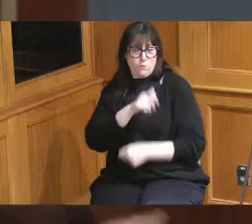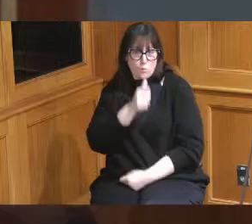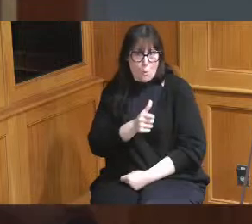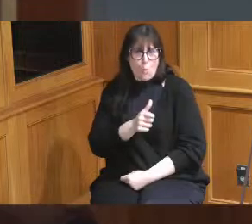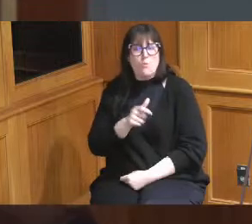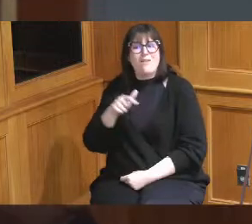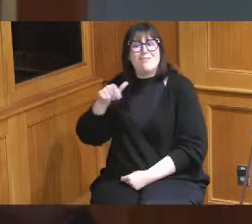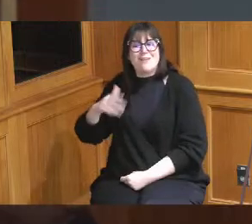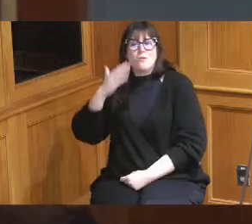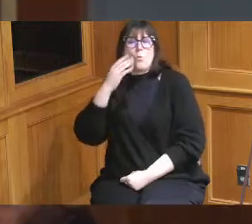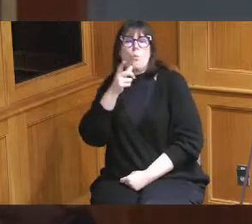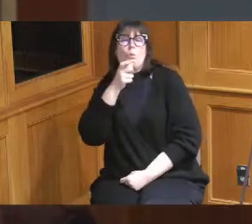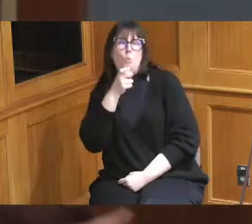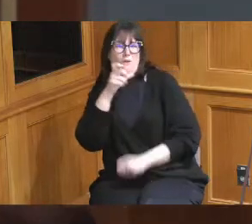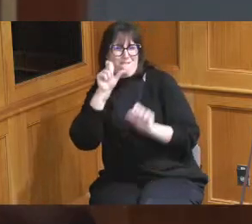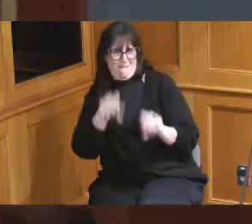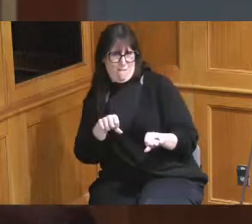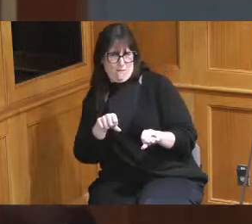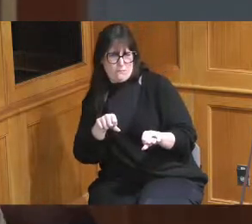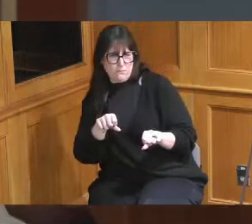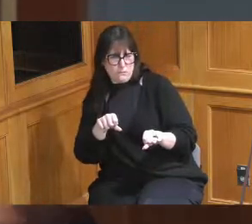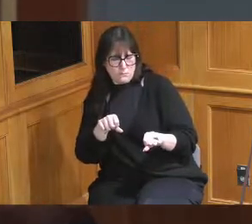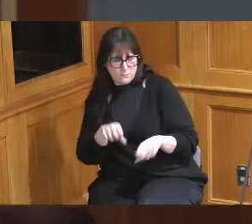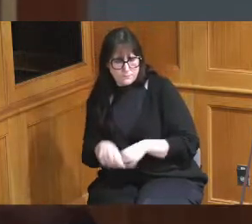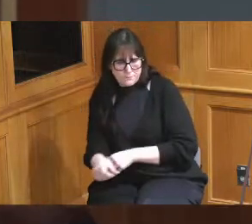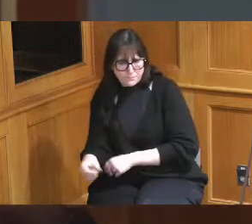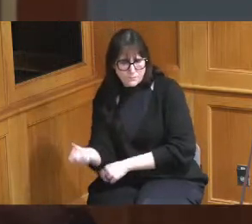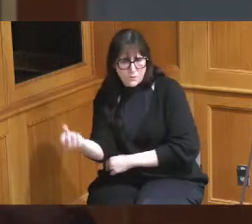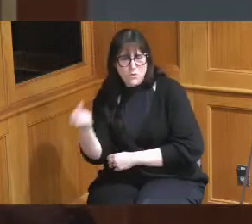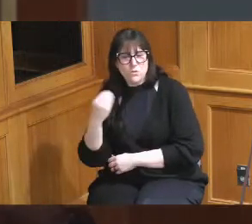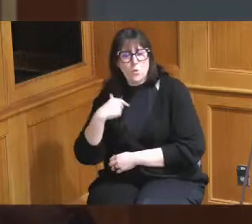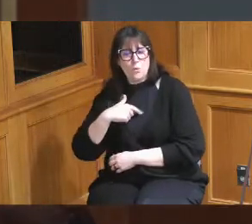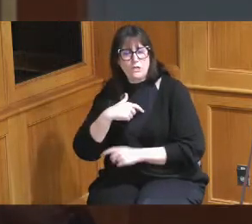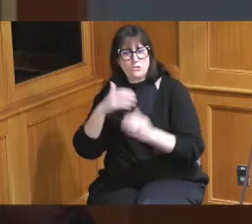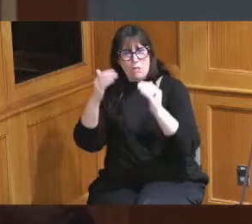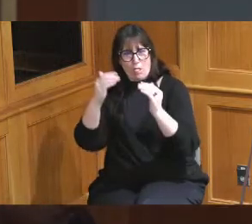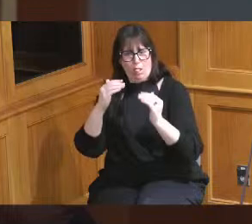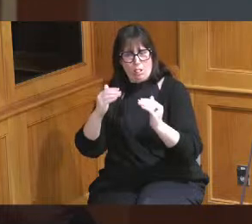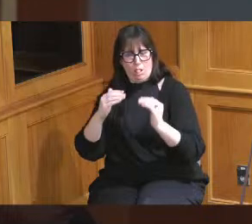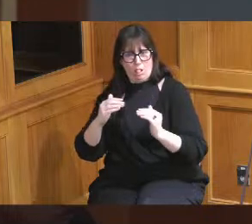do and so we use those linkages and so it just keeps going down like that you just so many